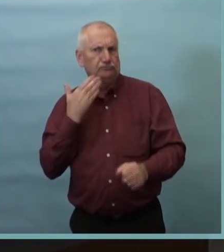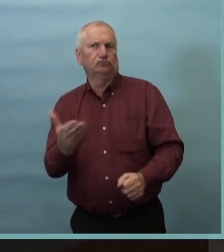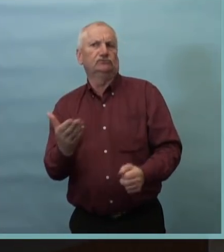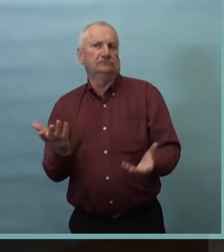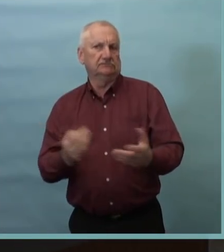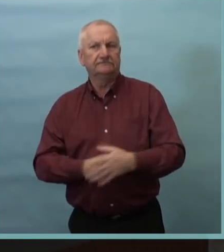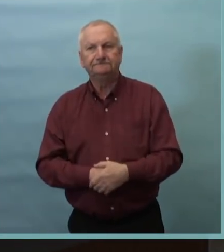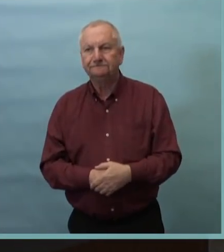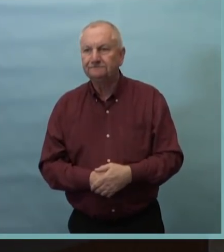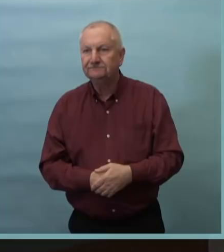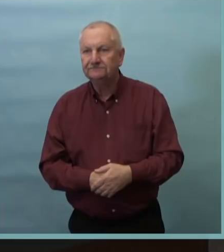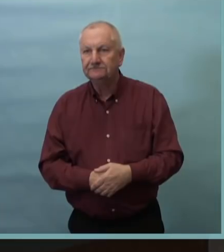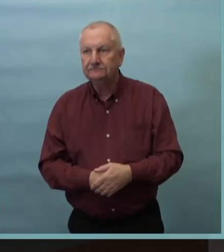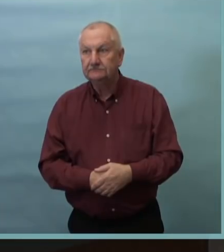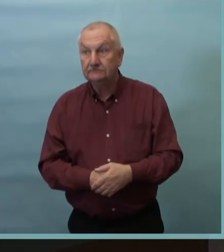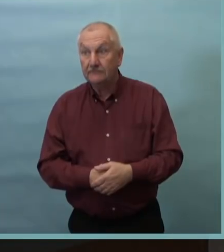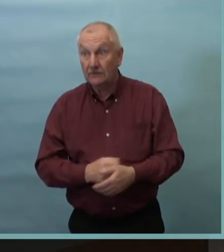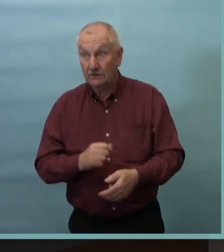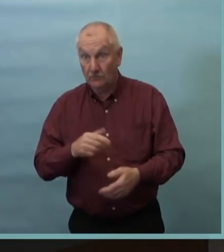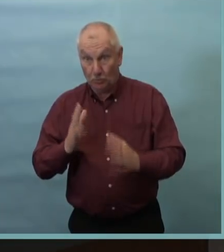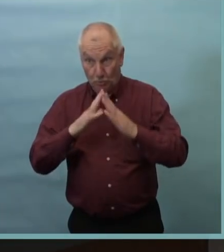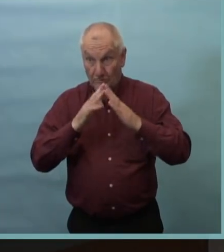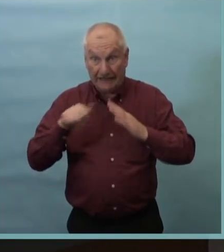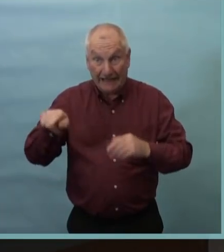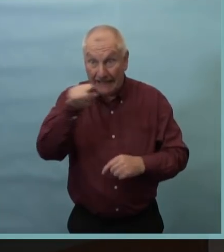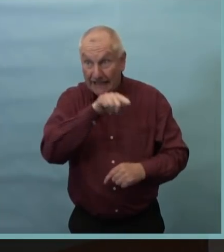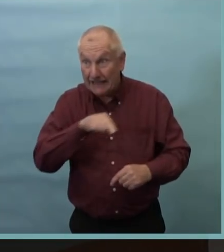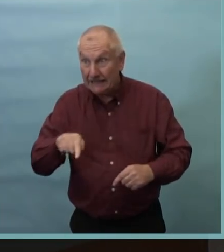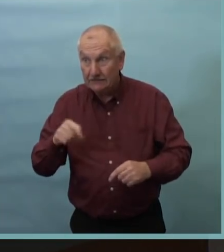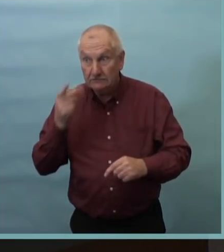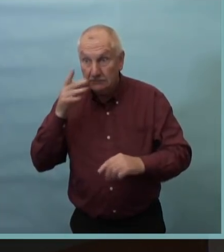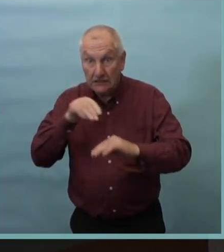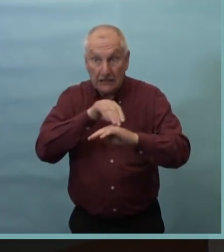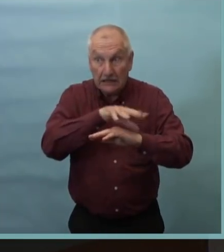transmission or outbreaks in personal care homes we've been able to increase